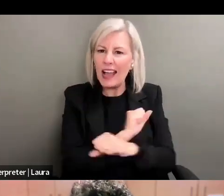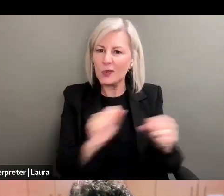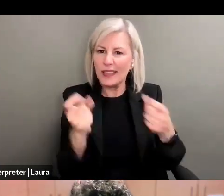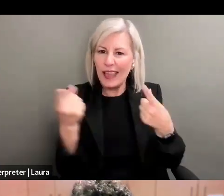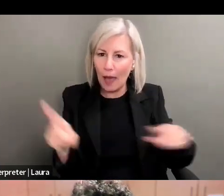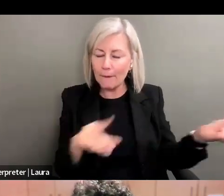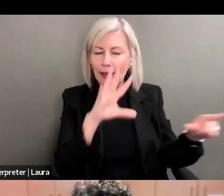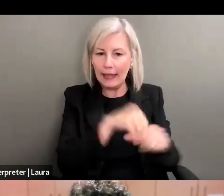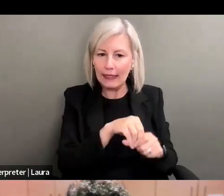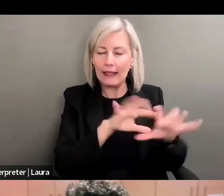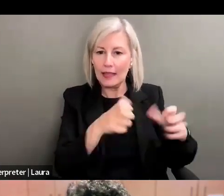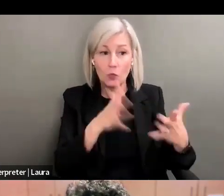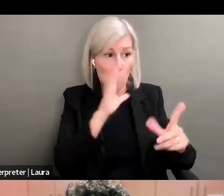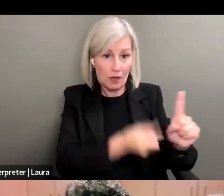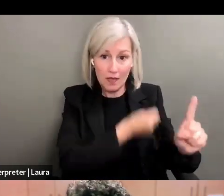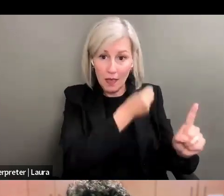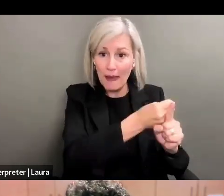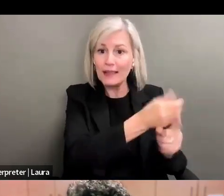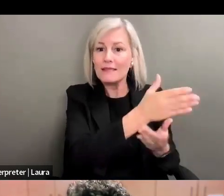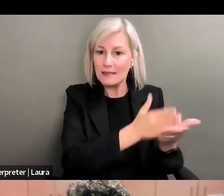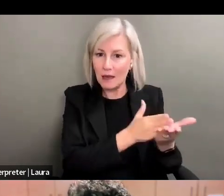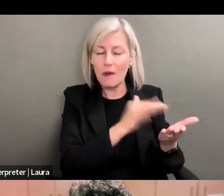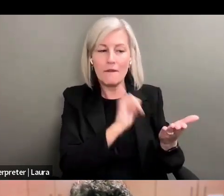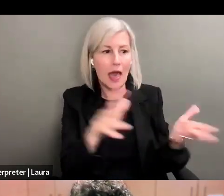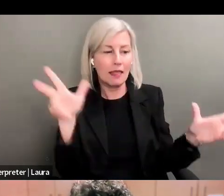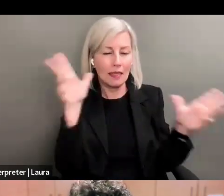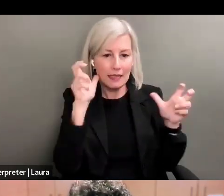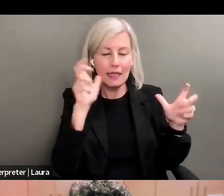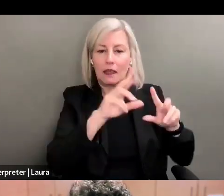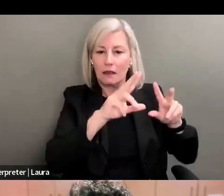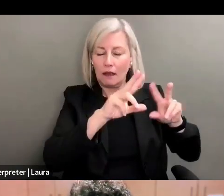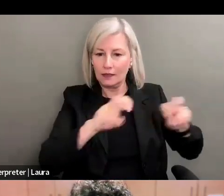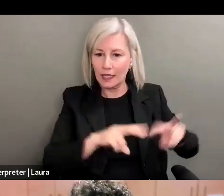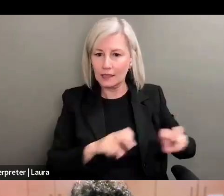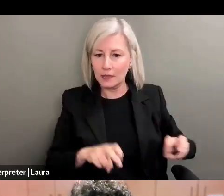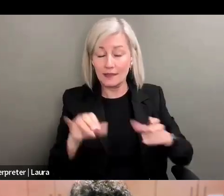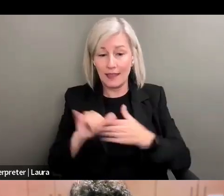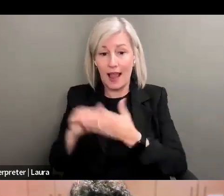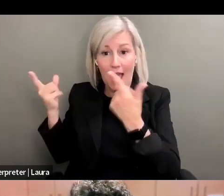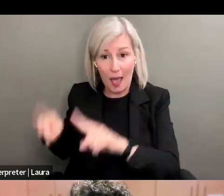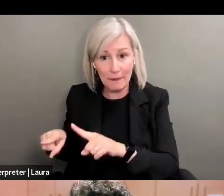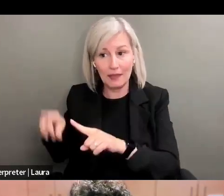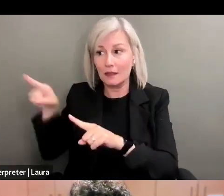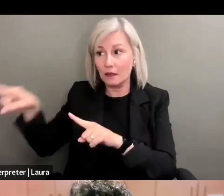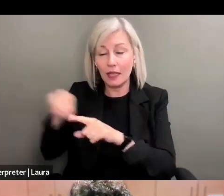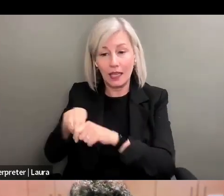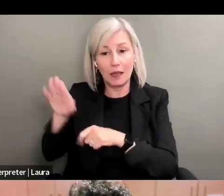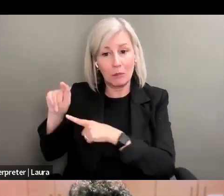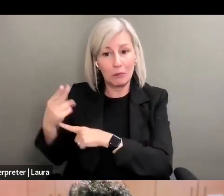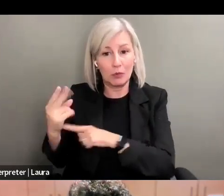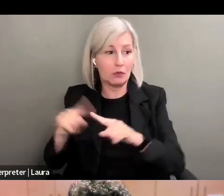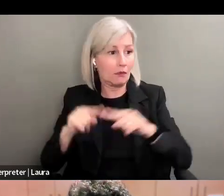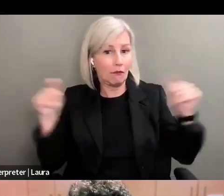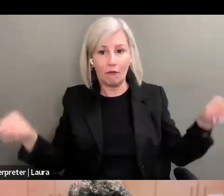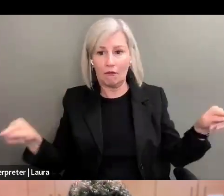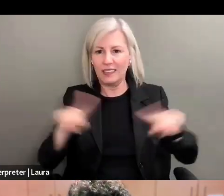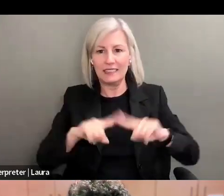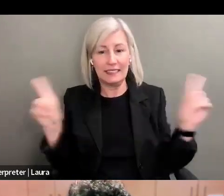impact some functional listening assessments that are completed in classrooms.